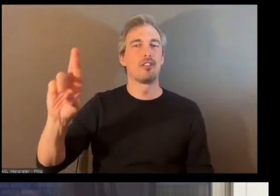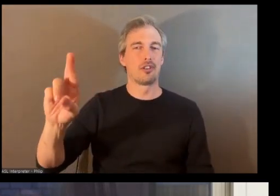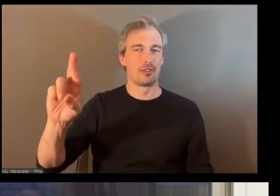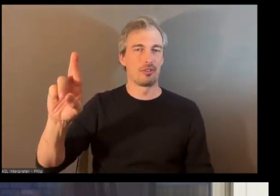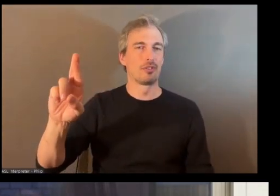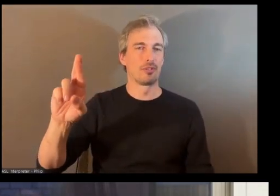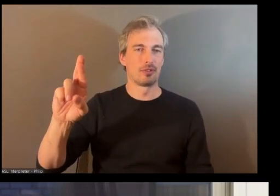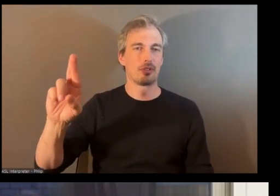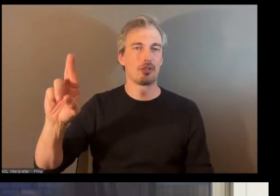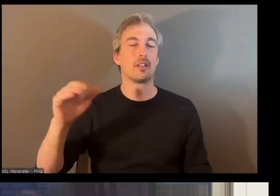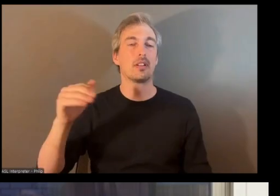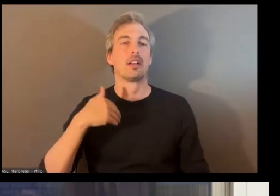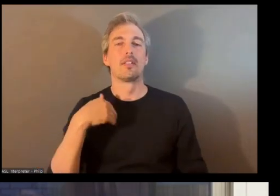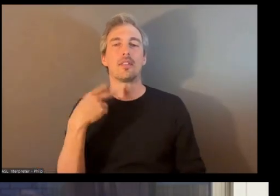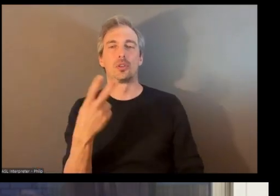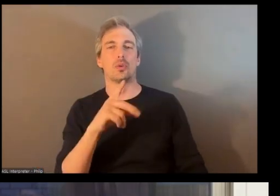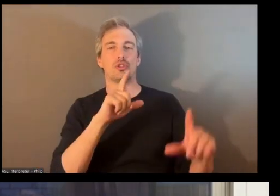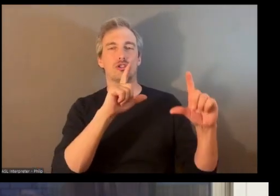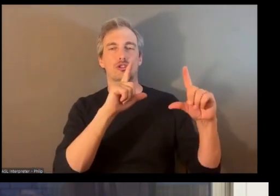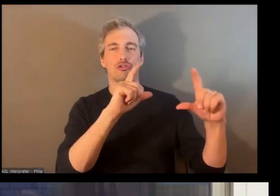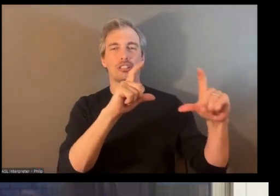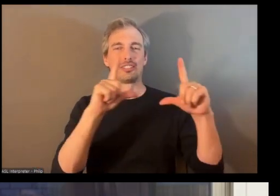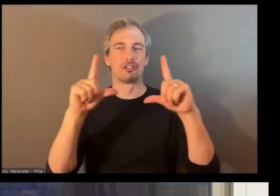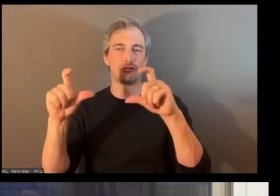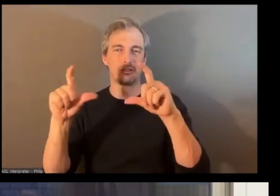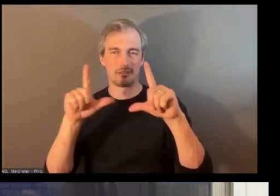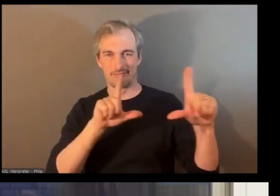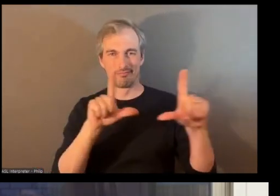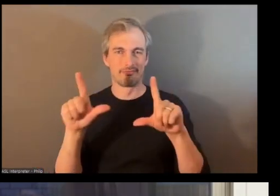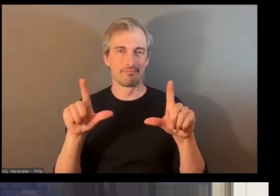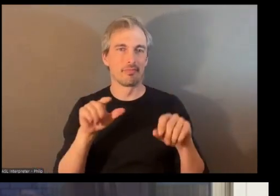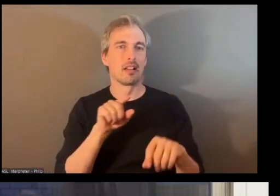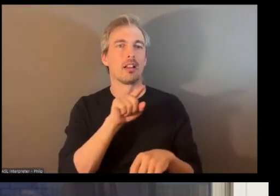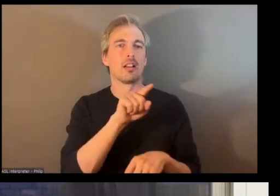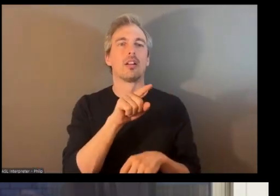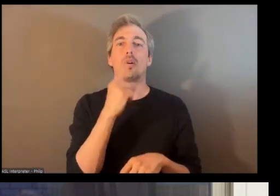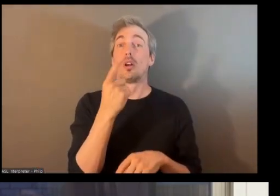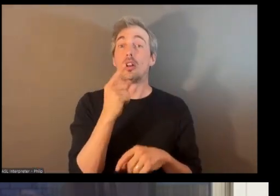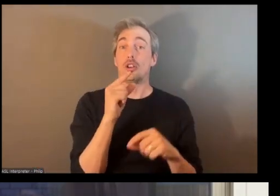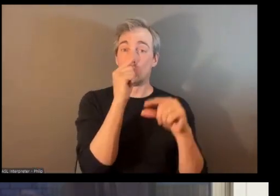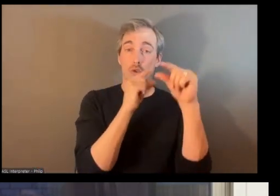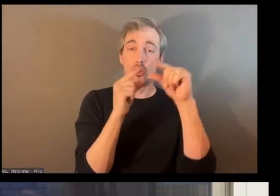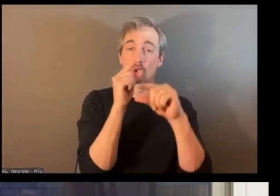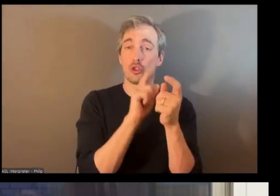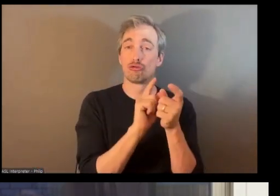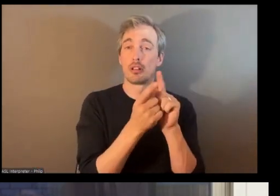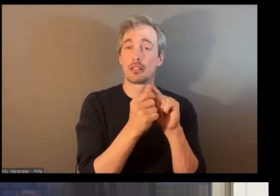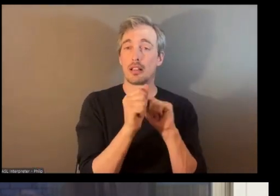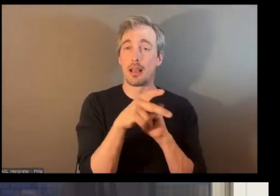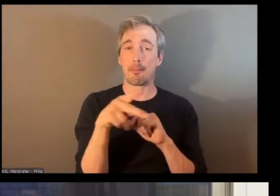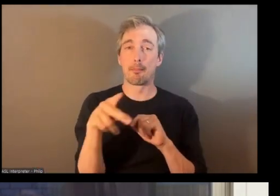And it's the button with the helper text that says: Take a